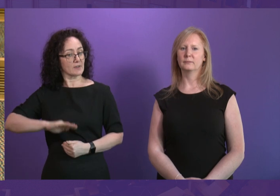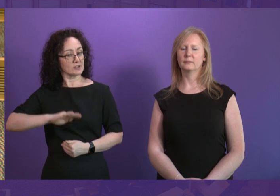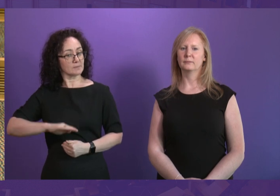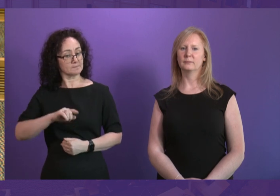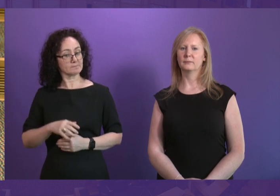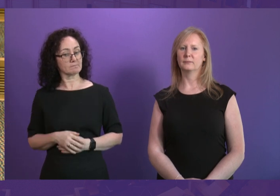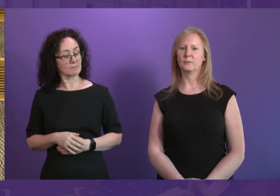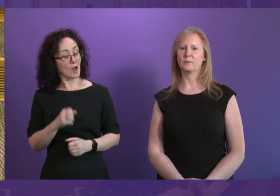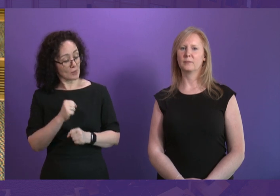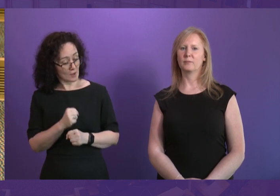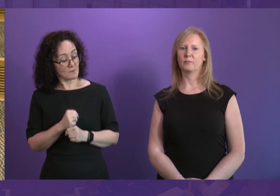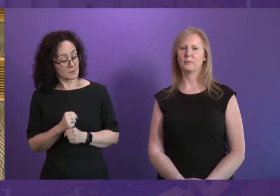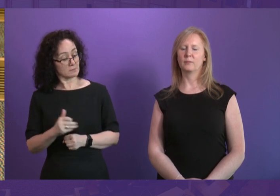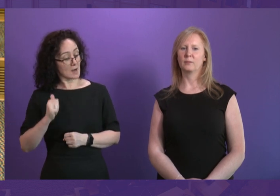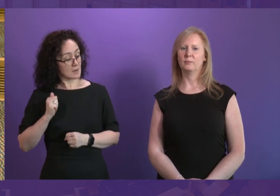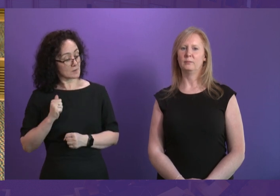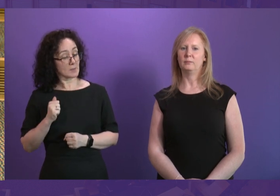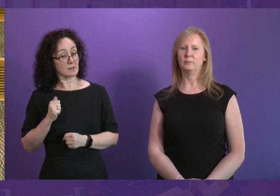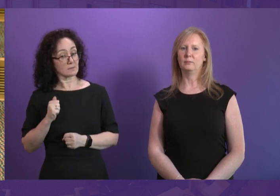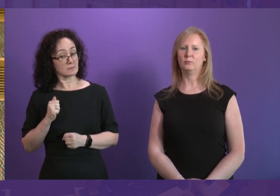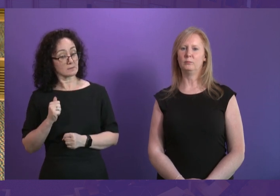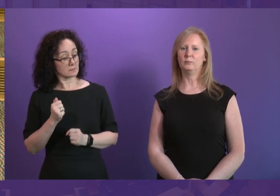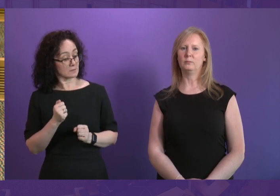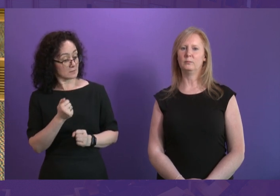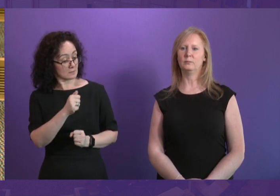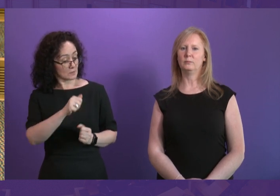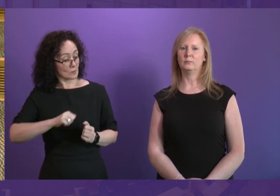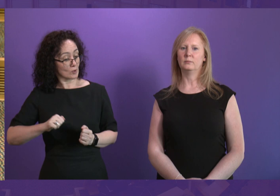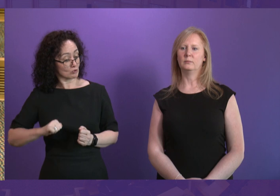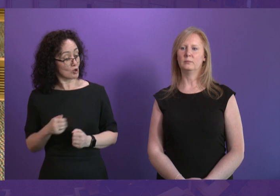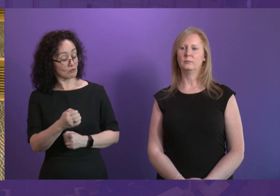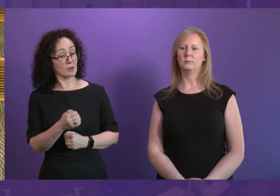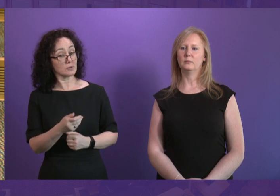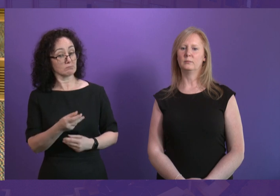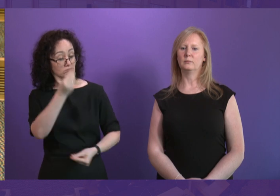for matters within the franchisee’s control, but it is only reasonable—and required contractually—that